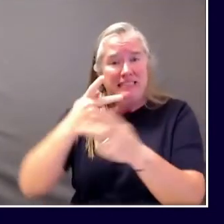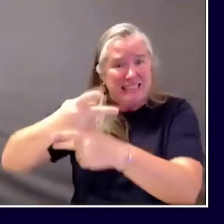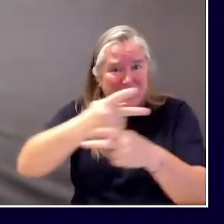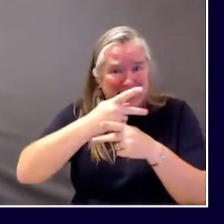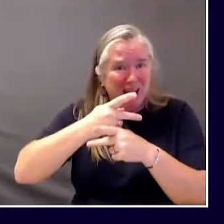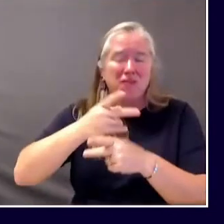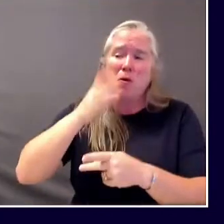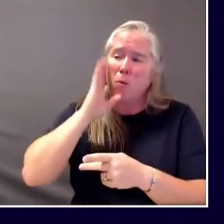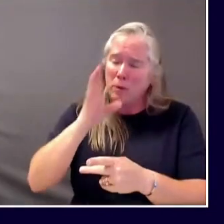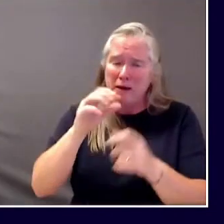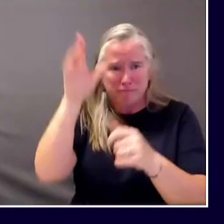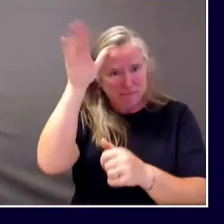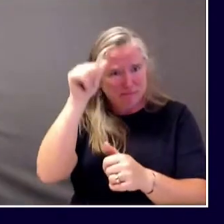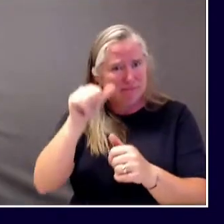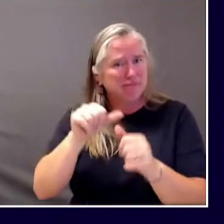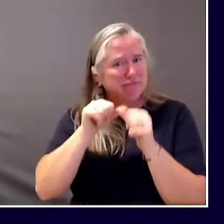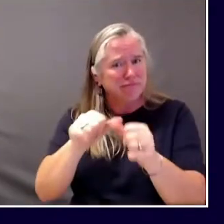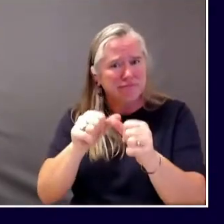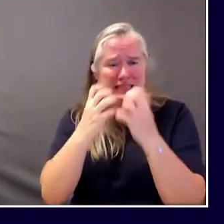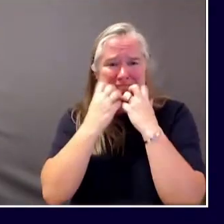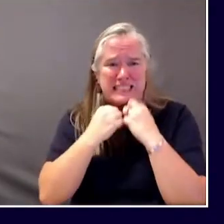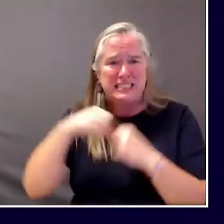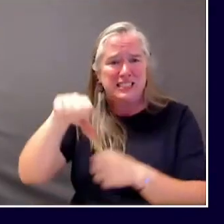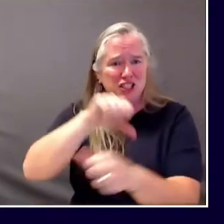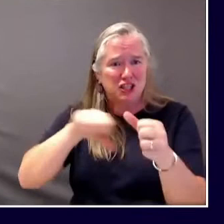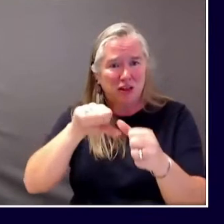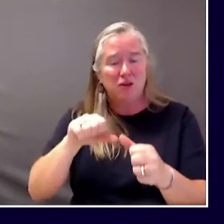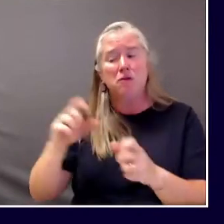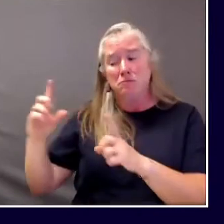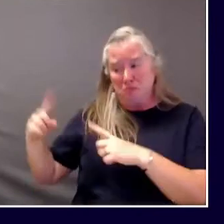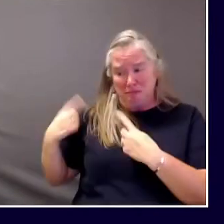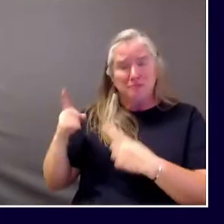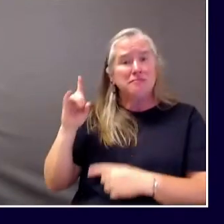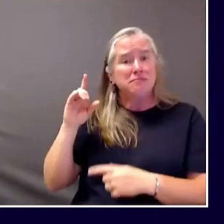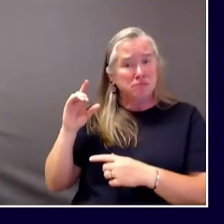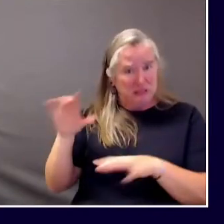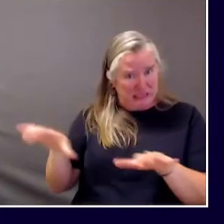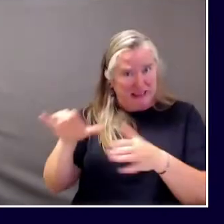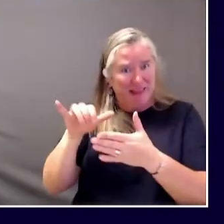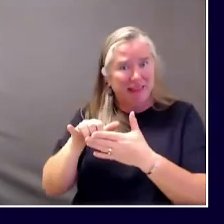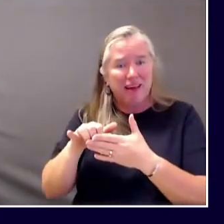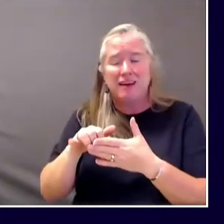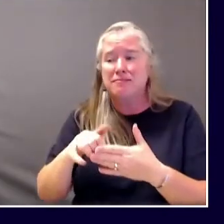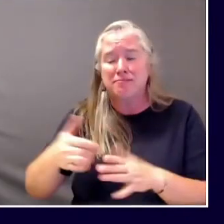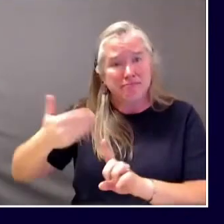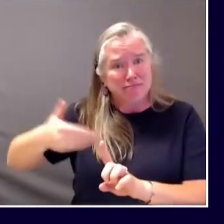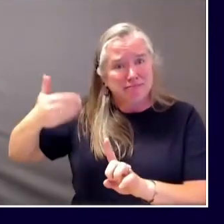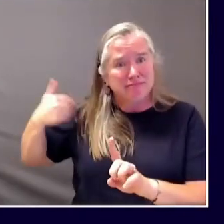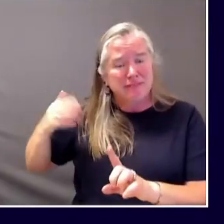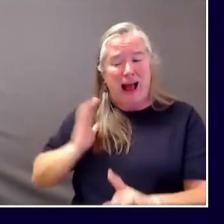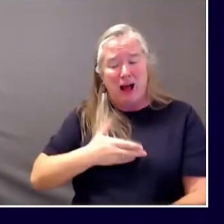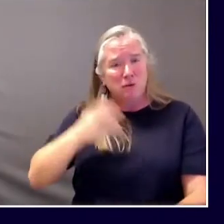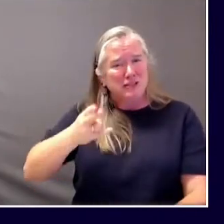one another even George so much